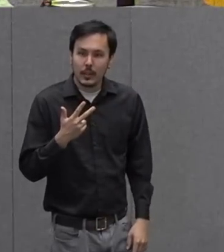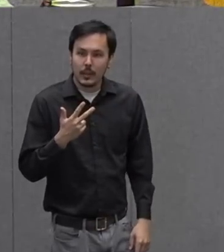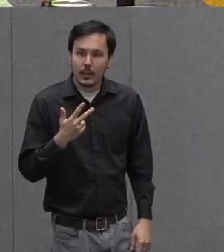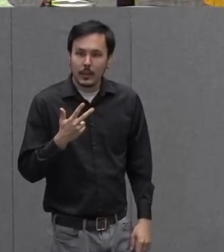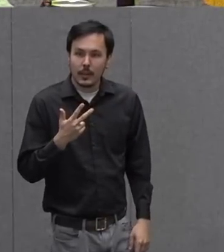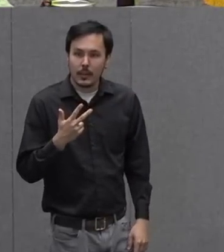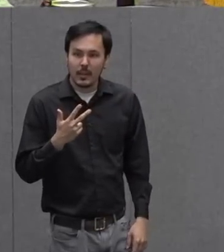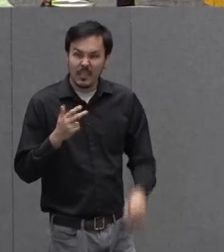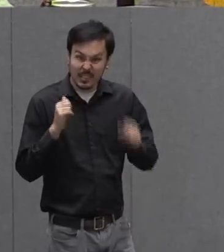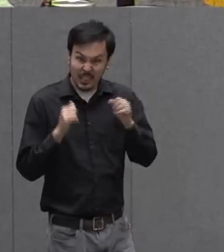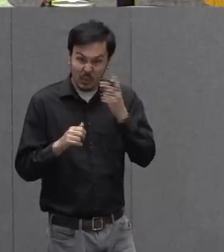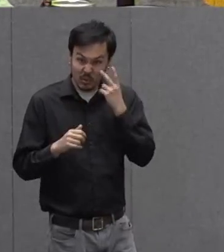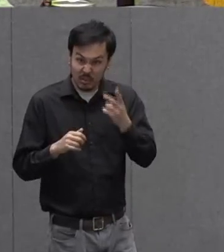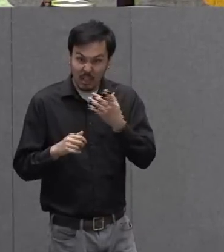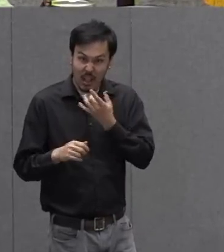Can you see the light shining through?